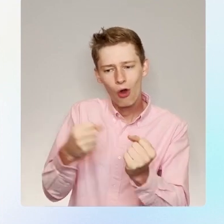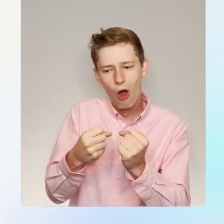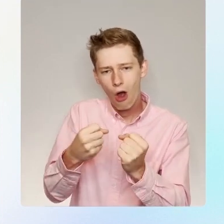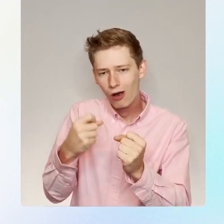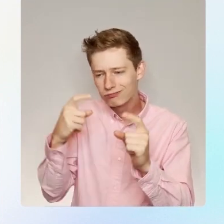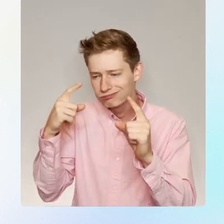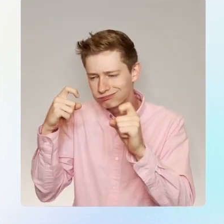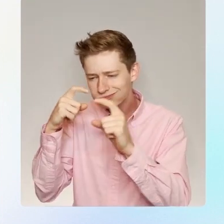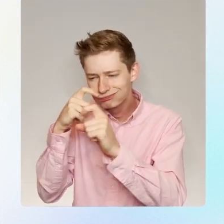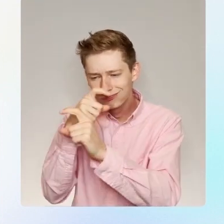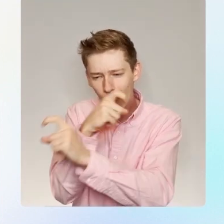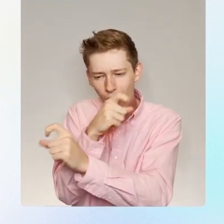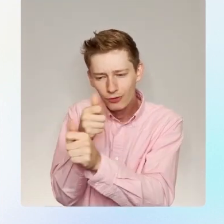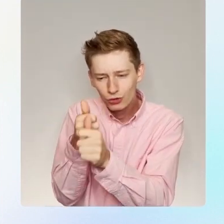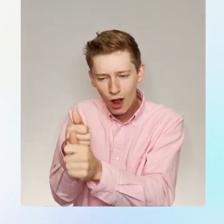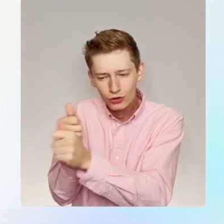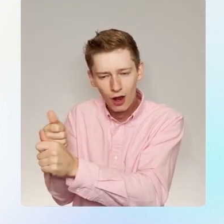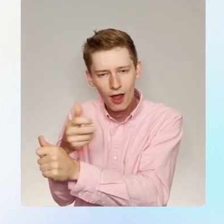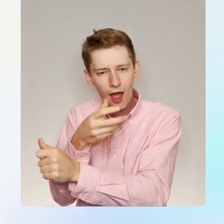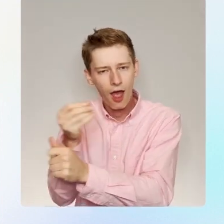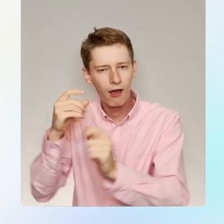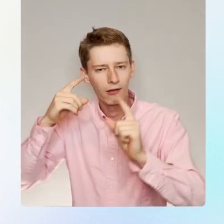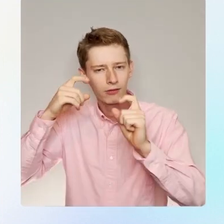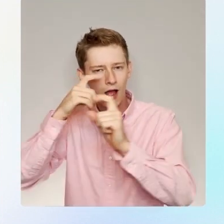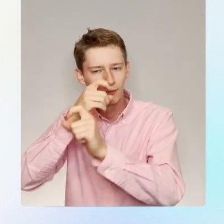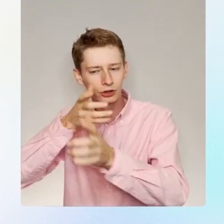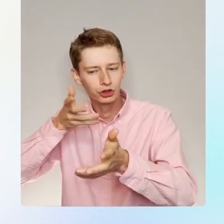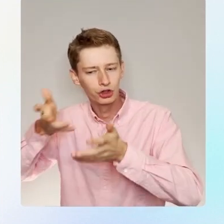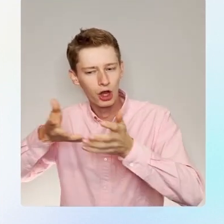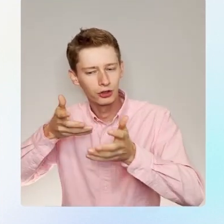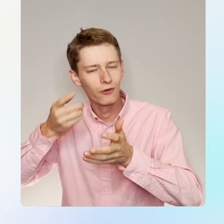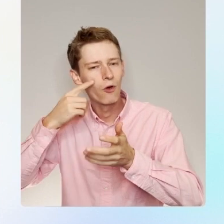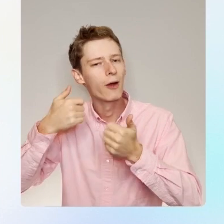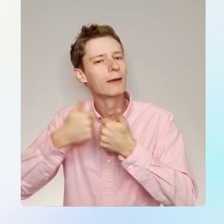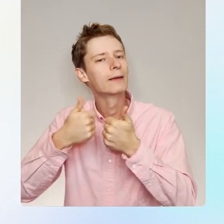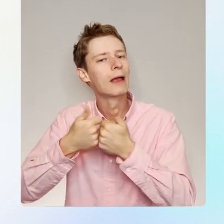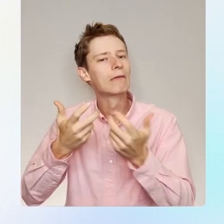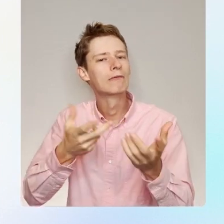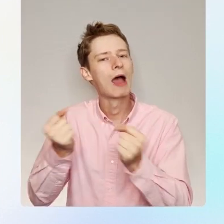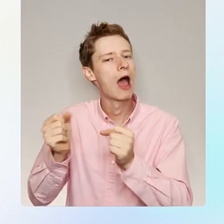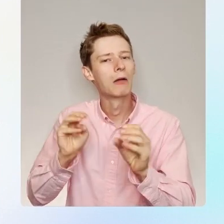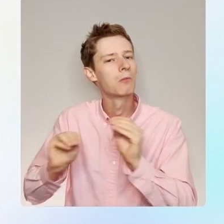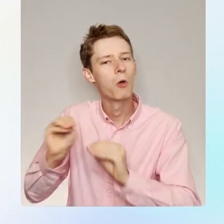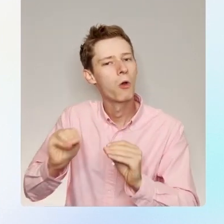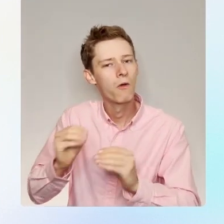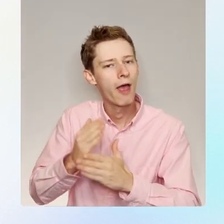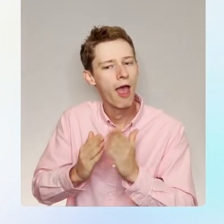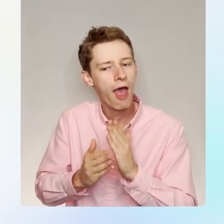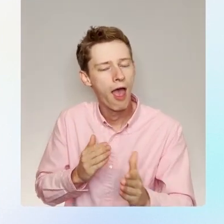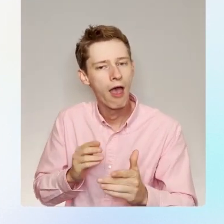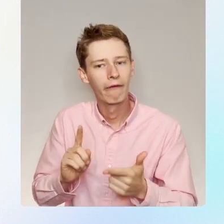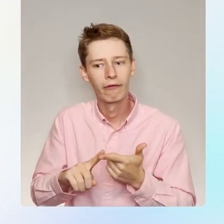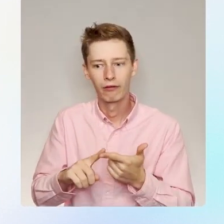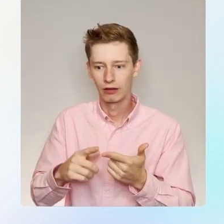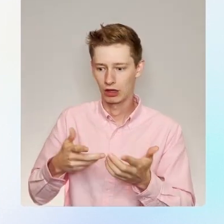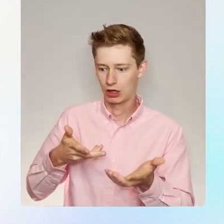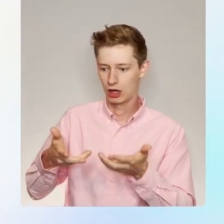and more complex gestures- like in games with fast hand motion, interactions between hands,